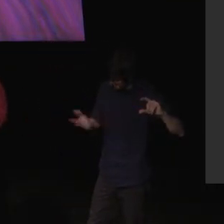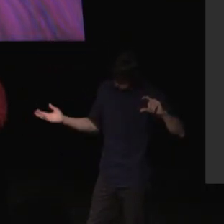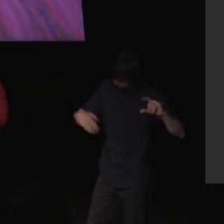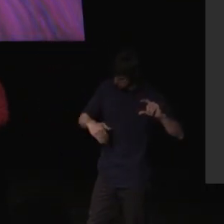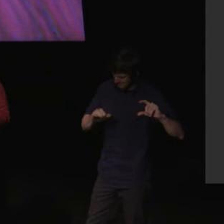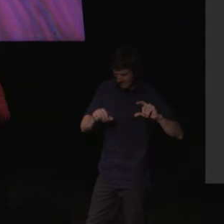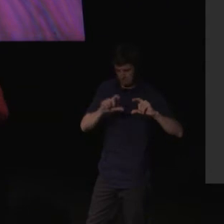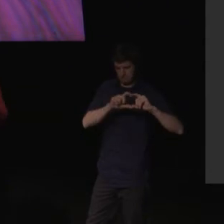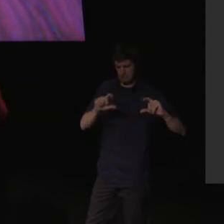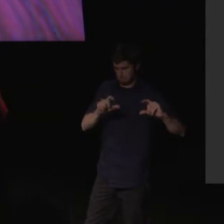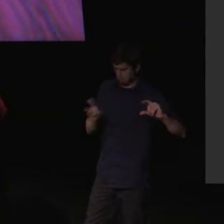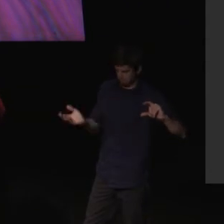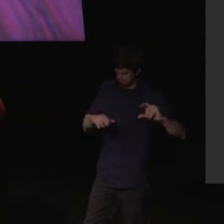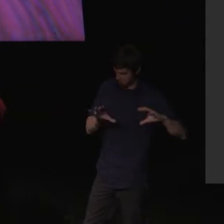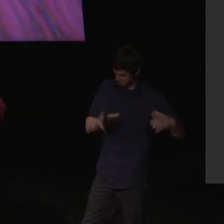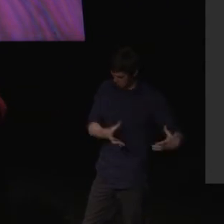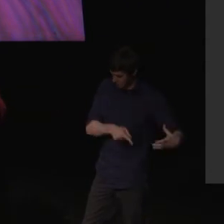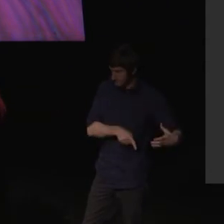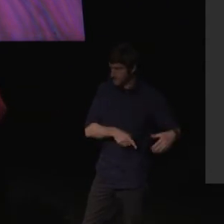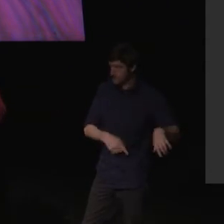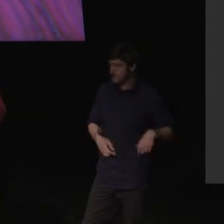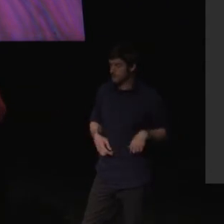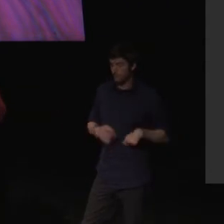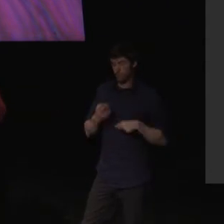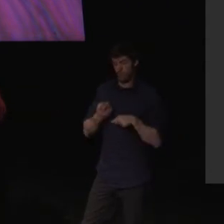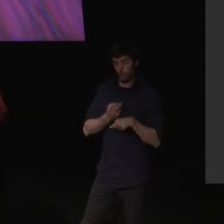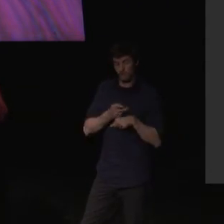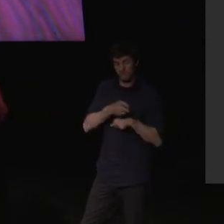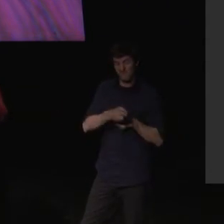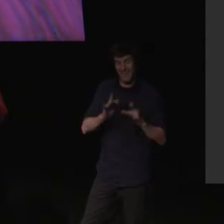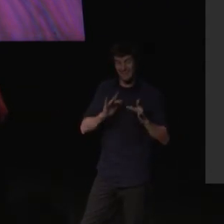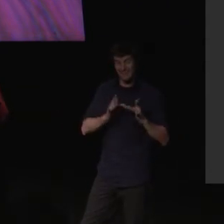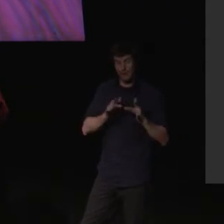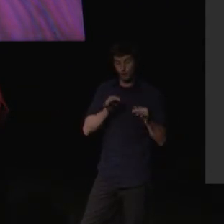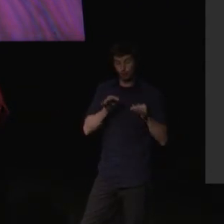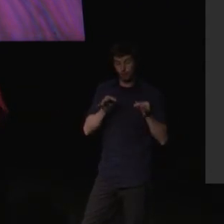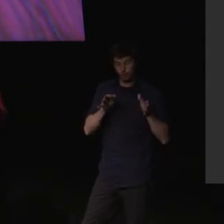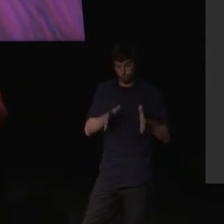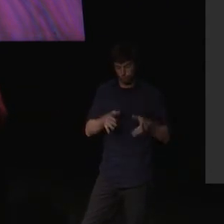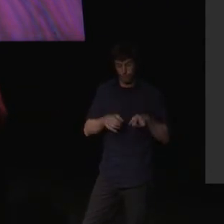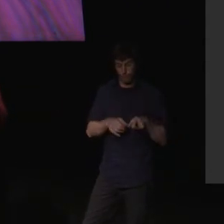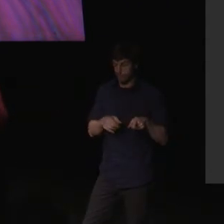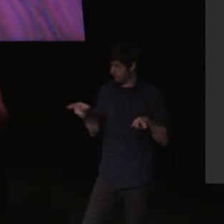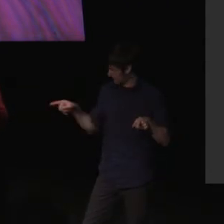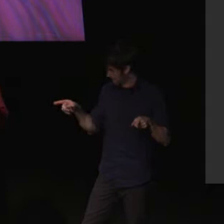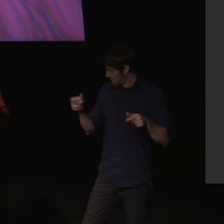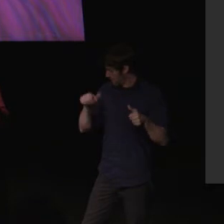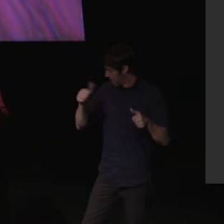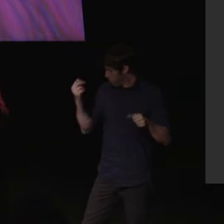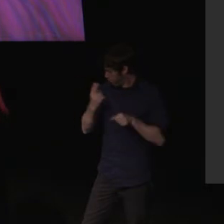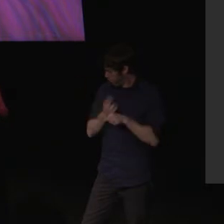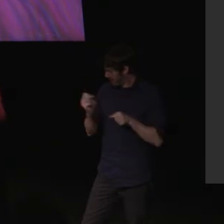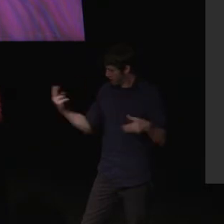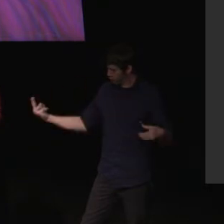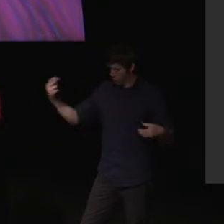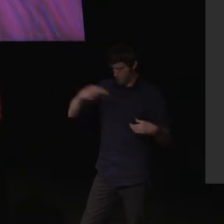Using that network descriptor, remote users can join the party and do networking and voice chat.